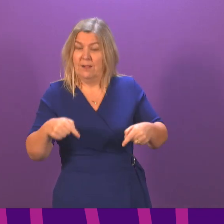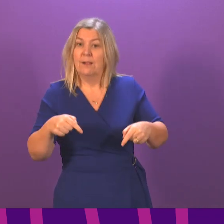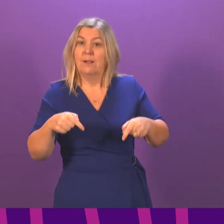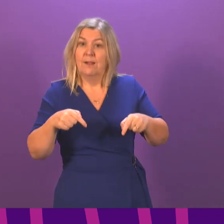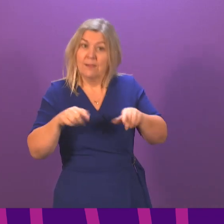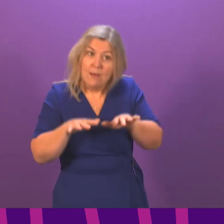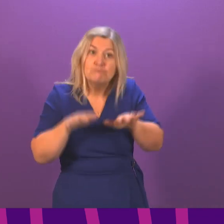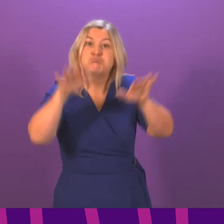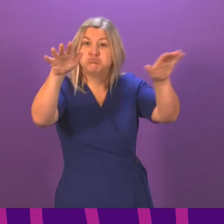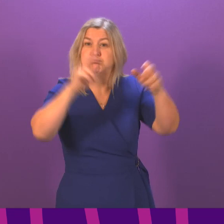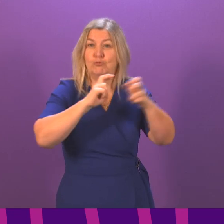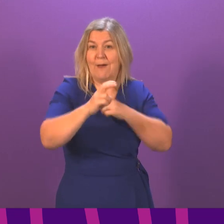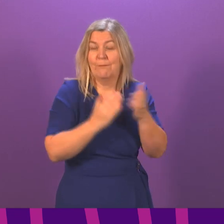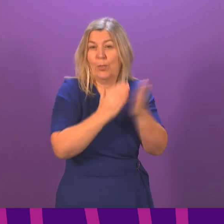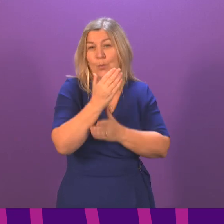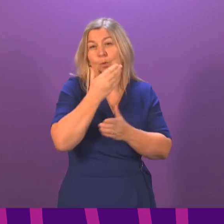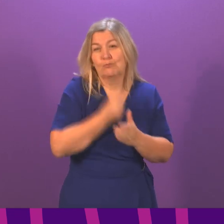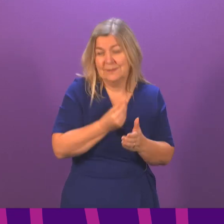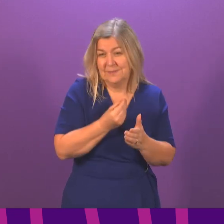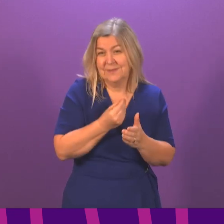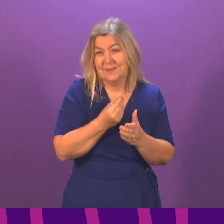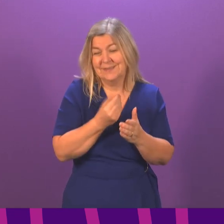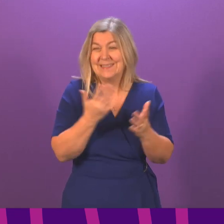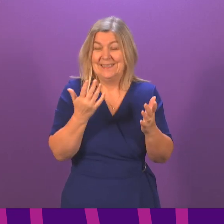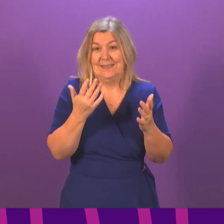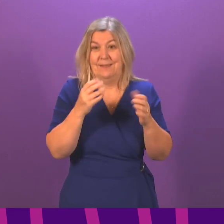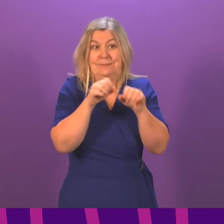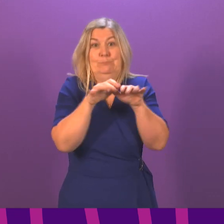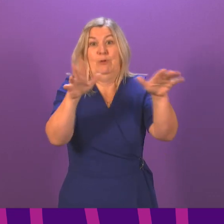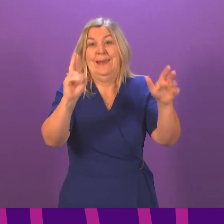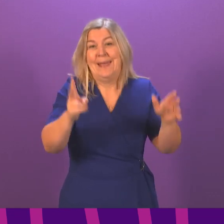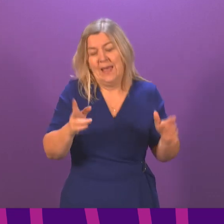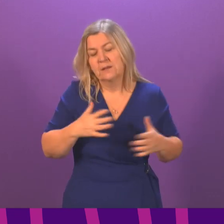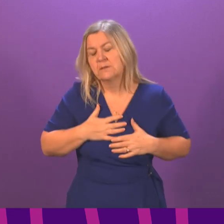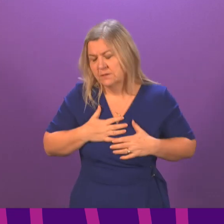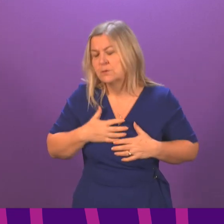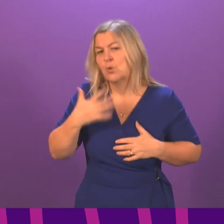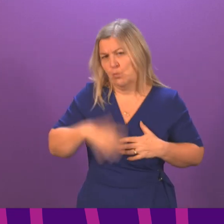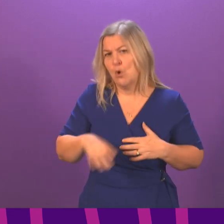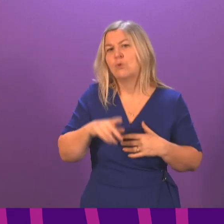and we will try to be as flexible as we can be, but let us not lose sight of that overall public health advice.